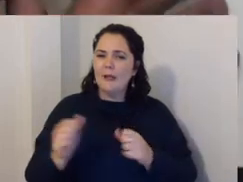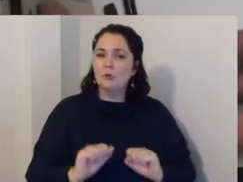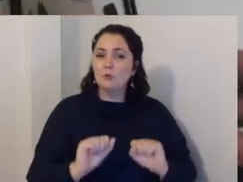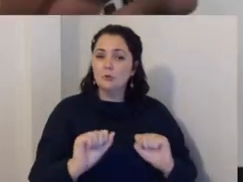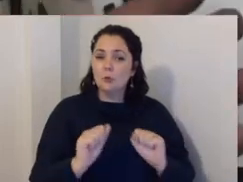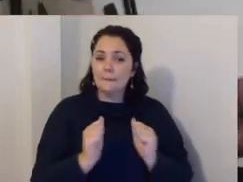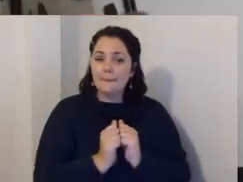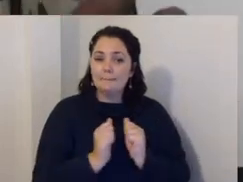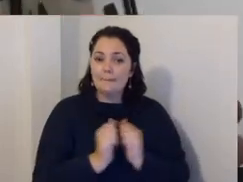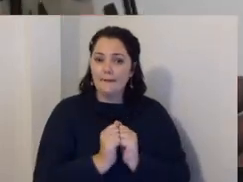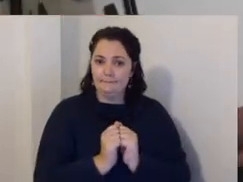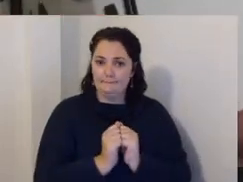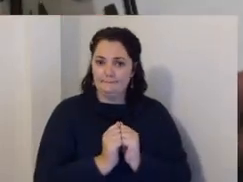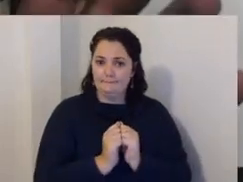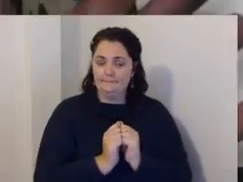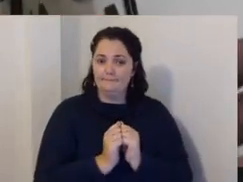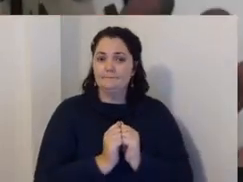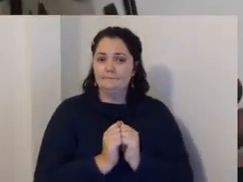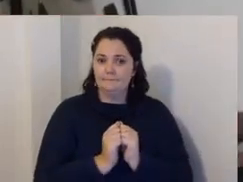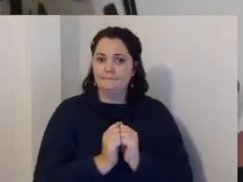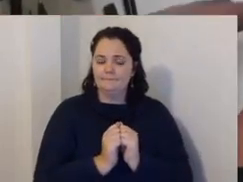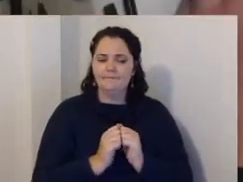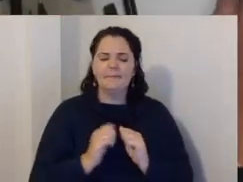the methods we've used for last few weeks you don't have to do a lot of preparation